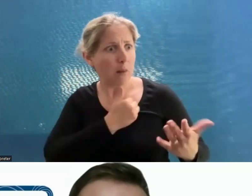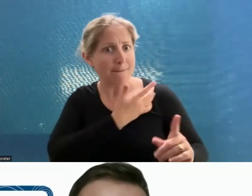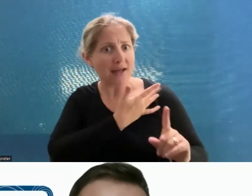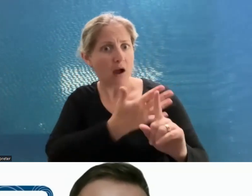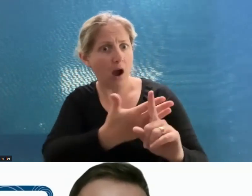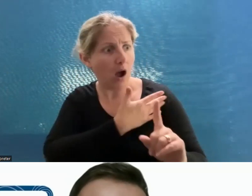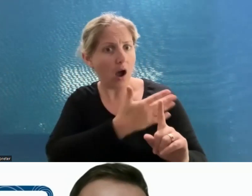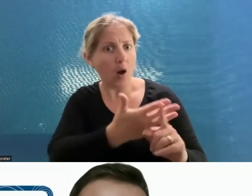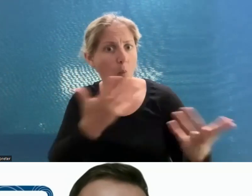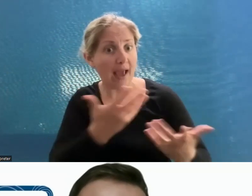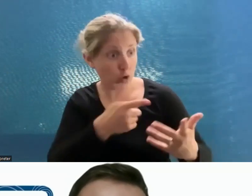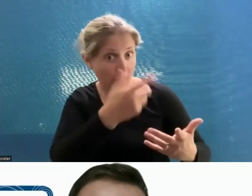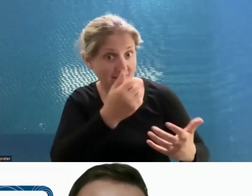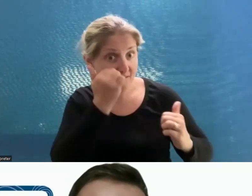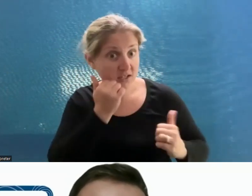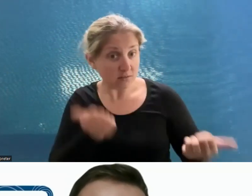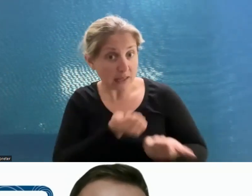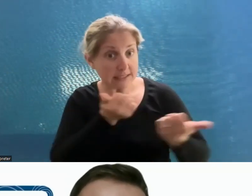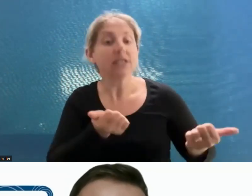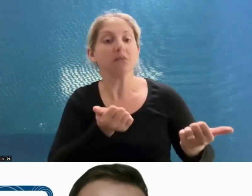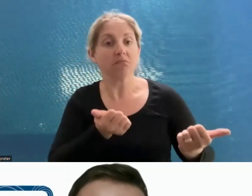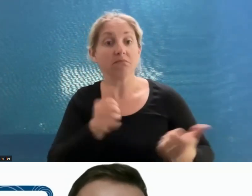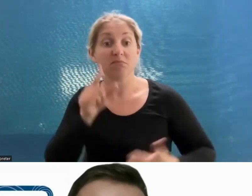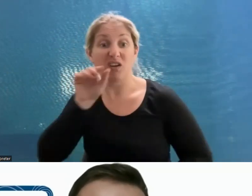settled but you see the benefit in the process.